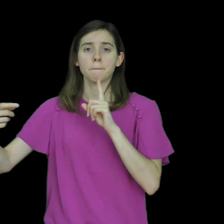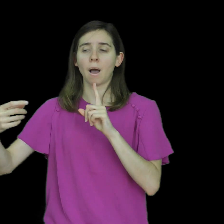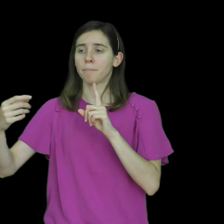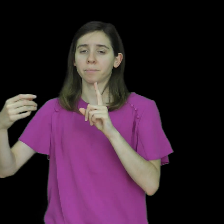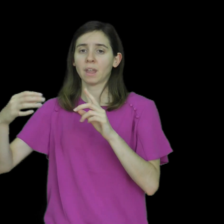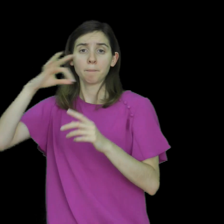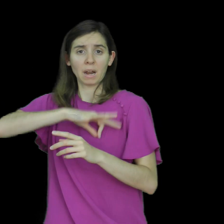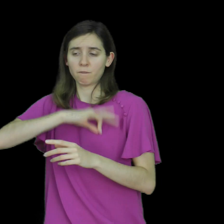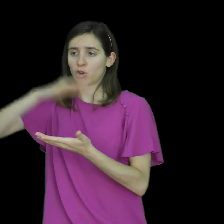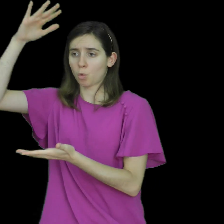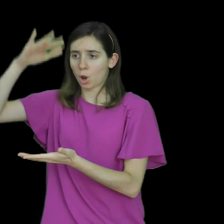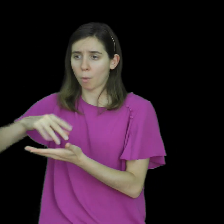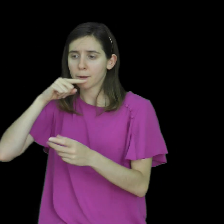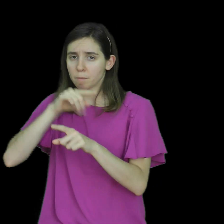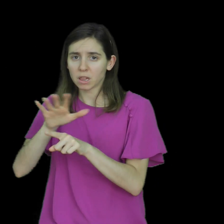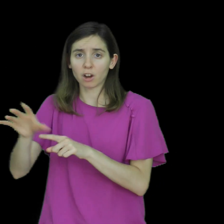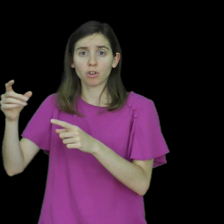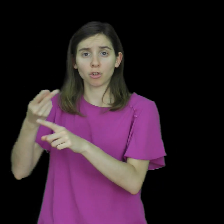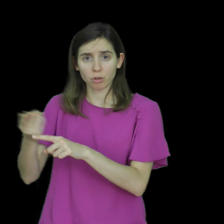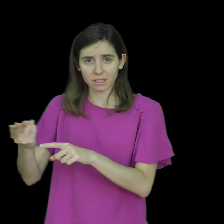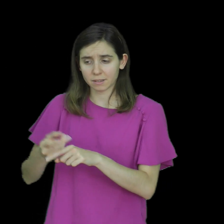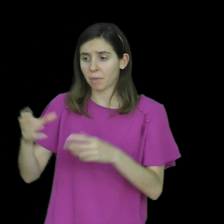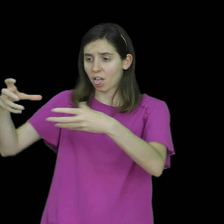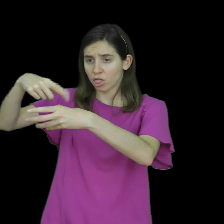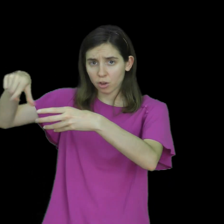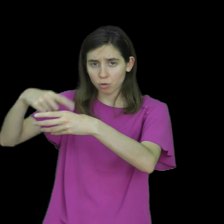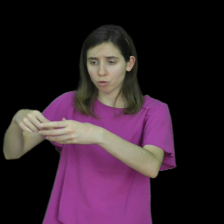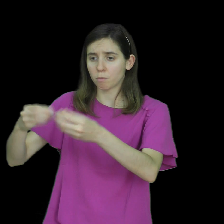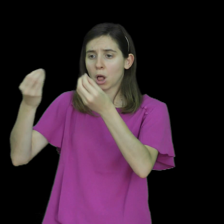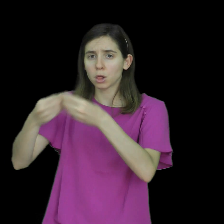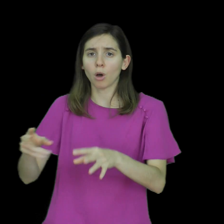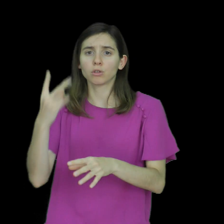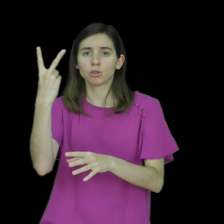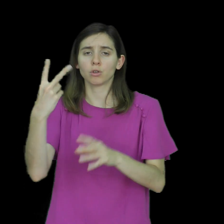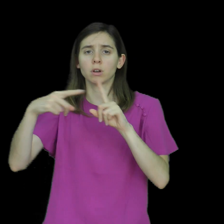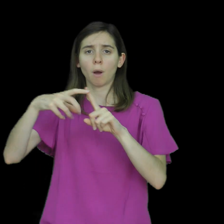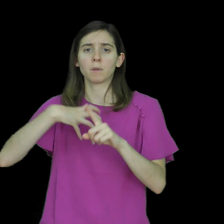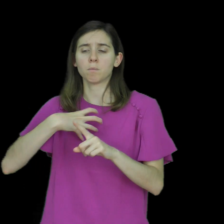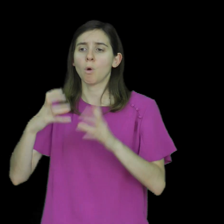This group also lost twice as much weight, lowered cholesterol, and